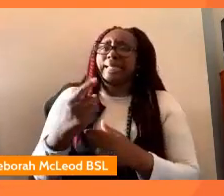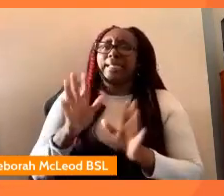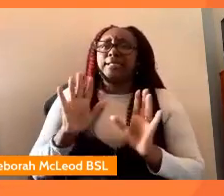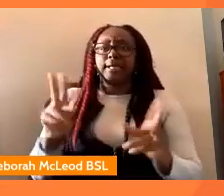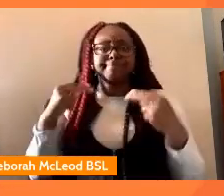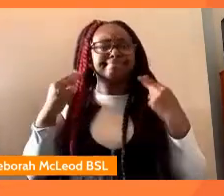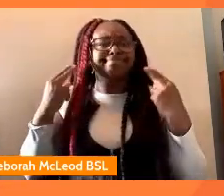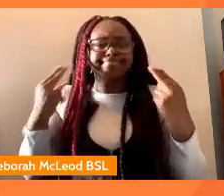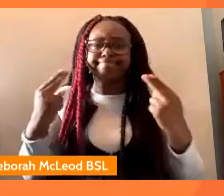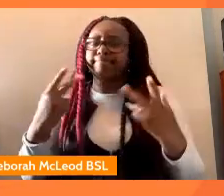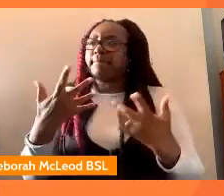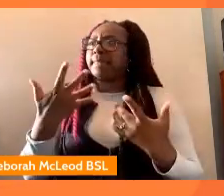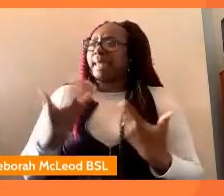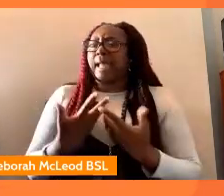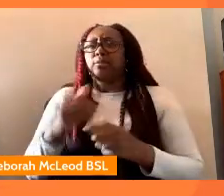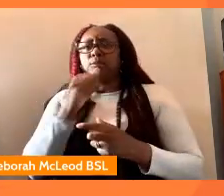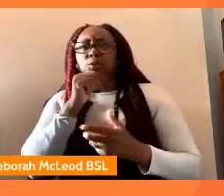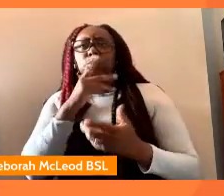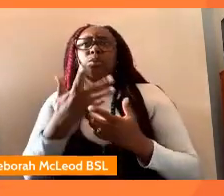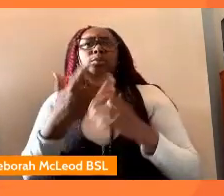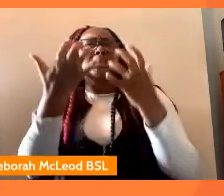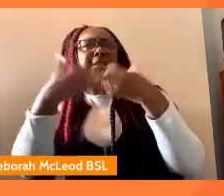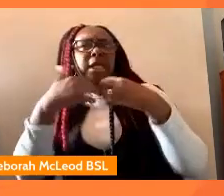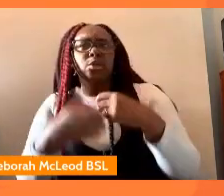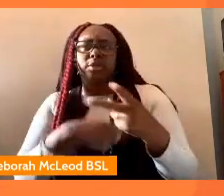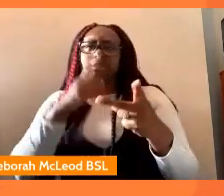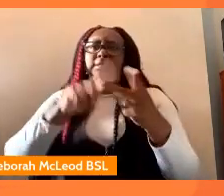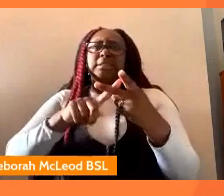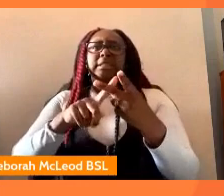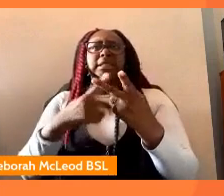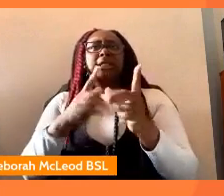on technology platforms, how we reach audiences and how we can achieve